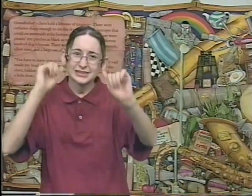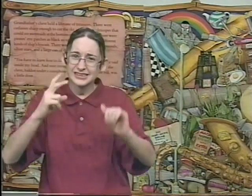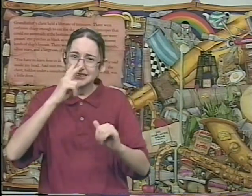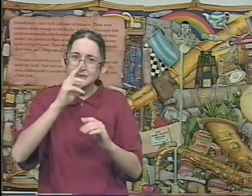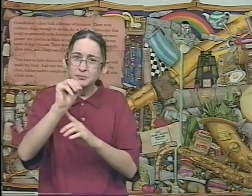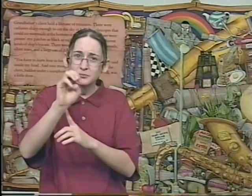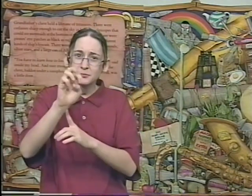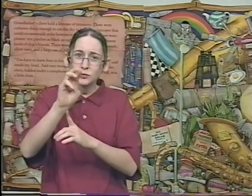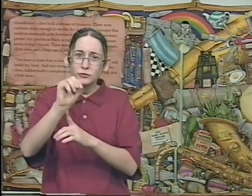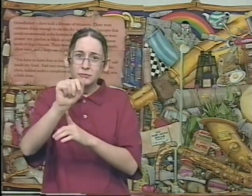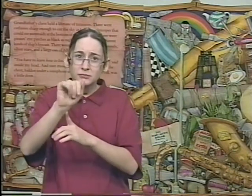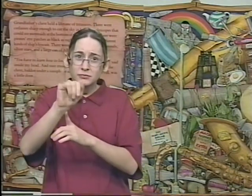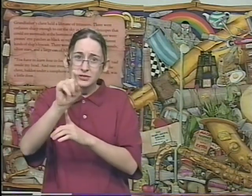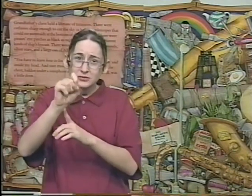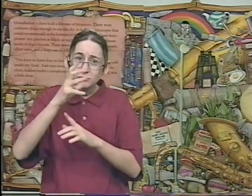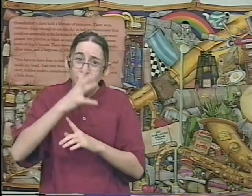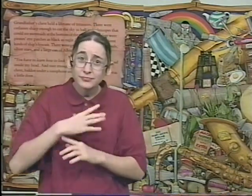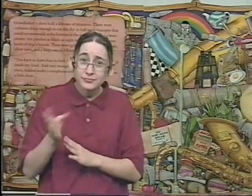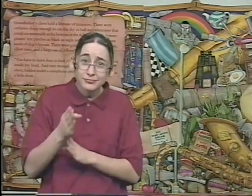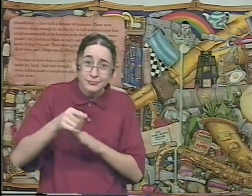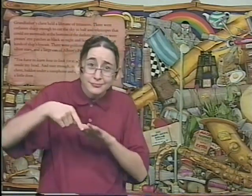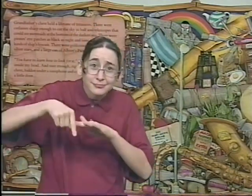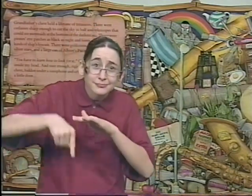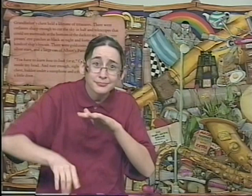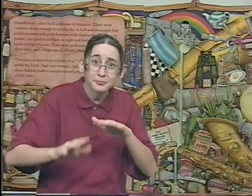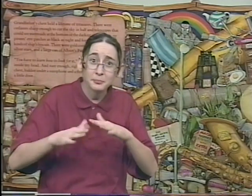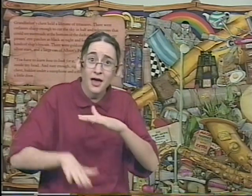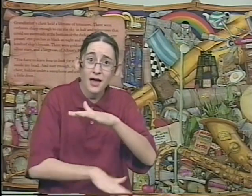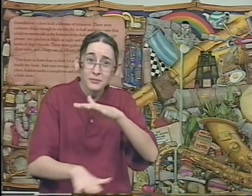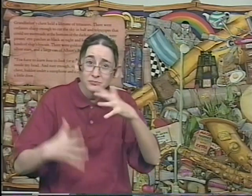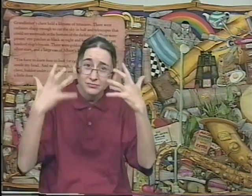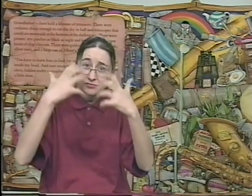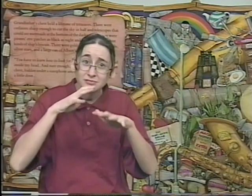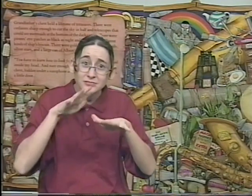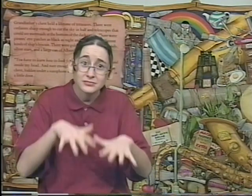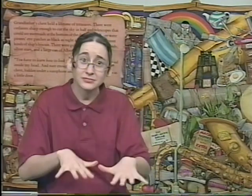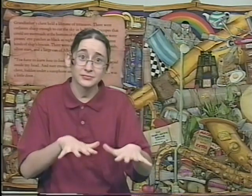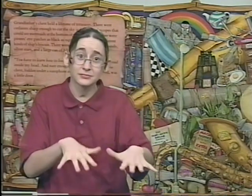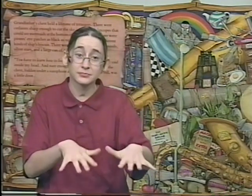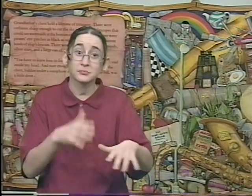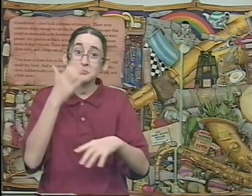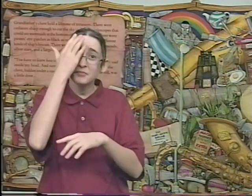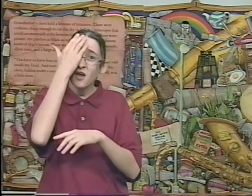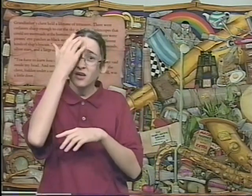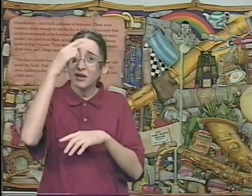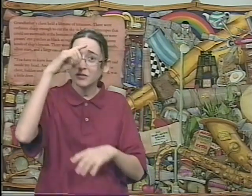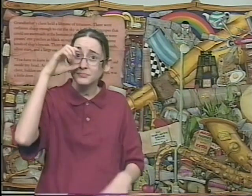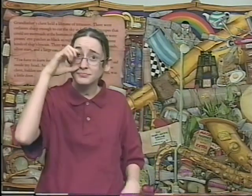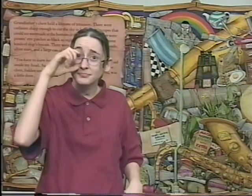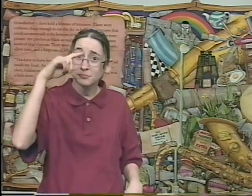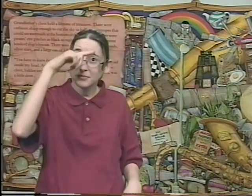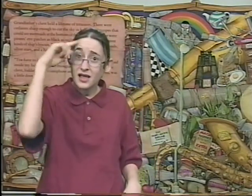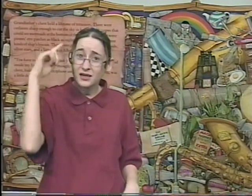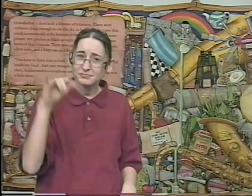There were pirates' eye patches black as night and forty seven different kinds of ship's biscuit.